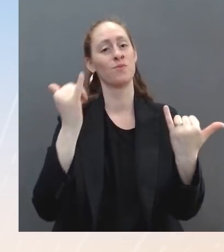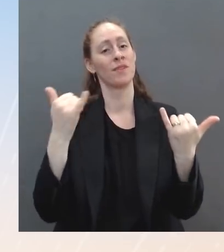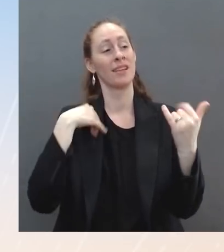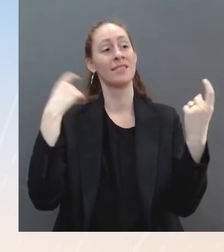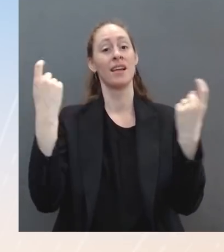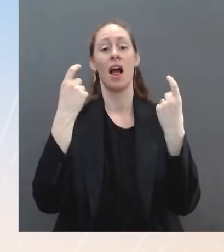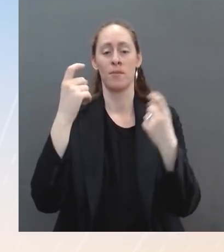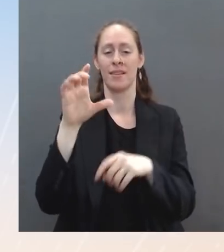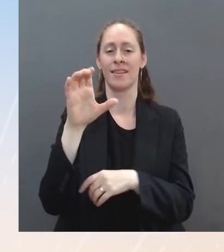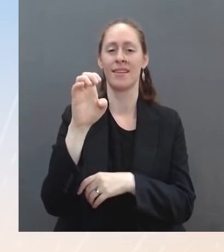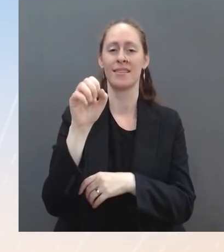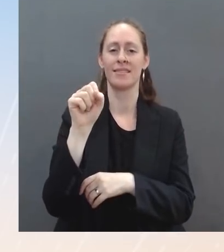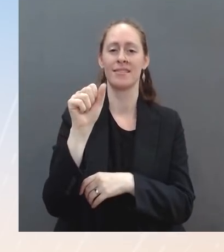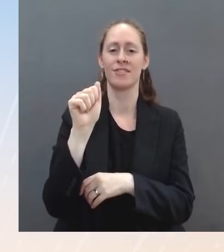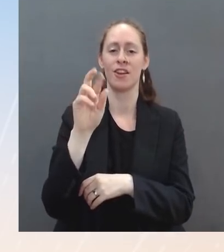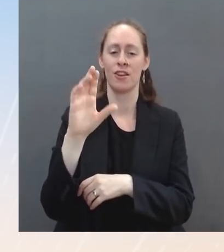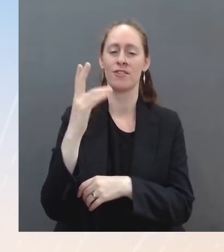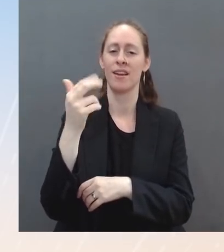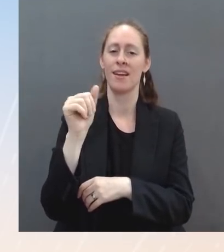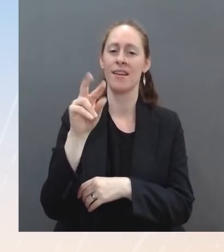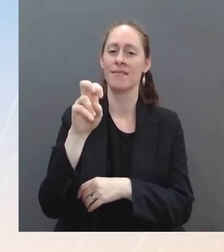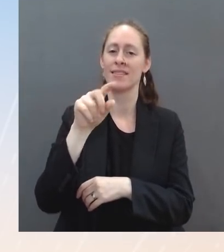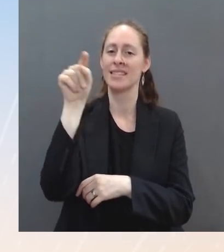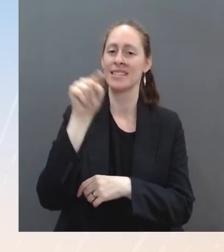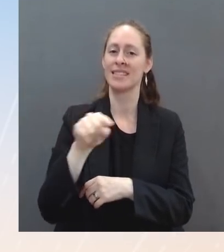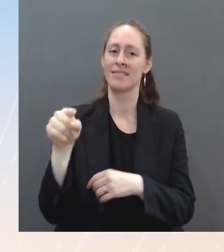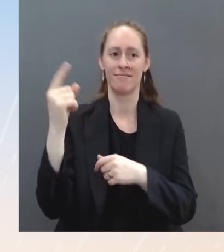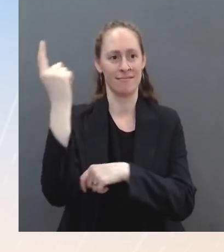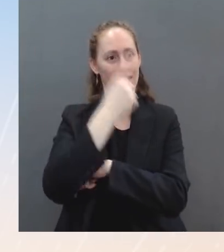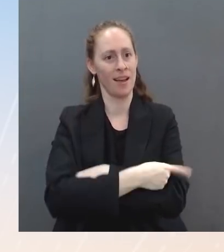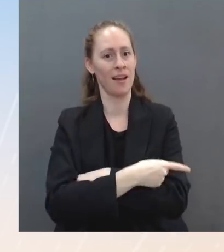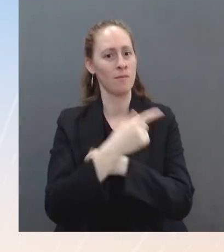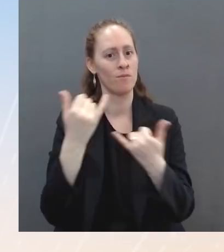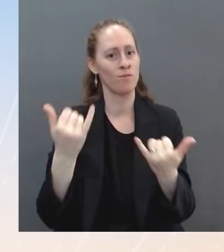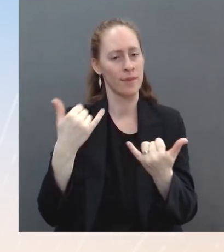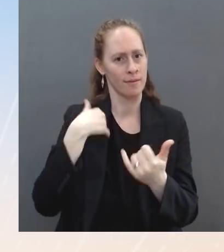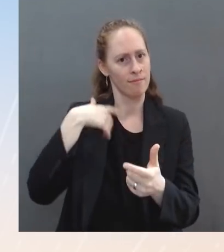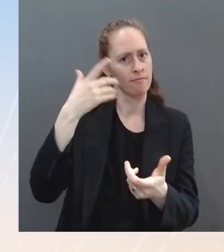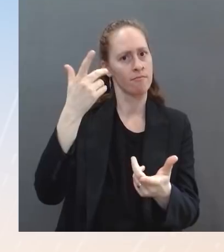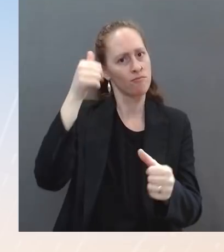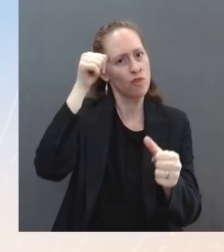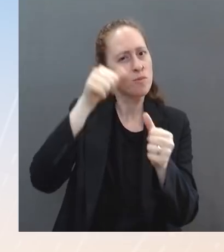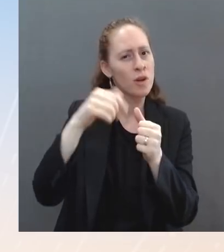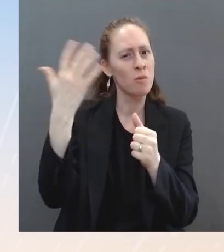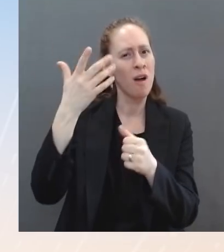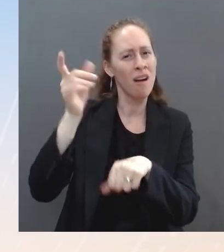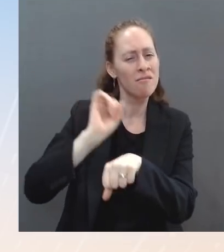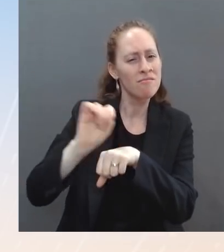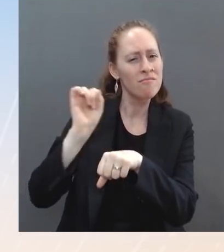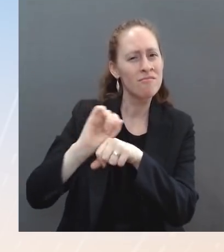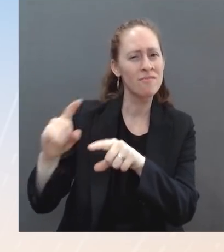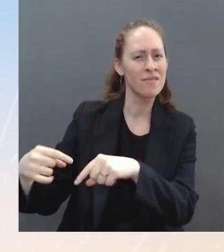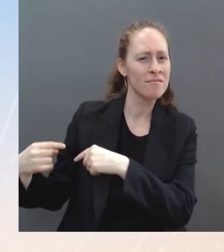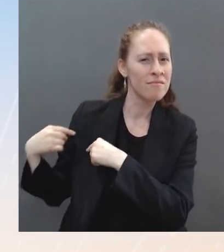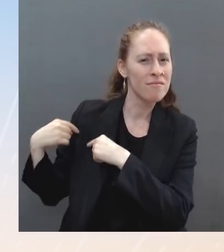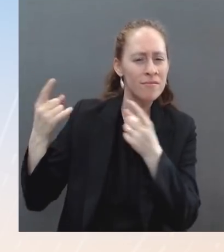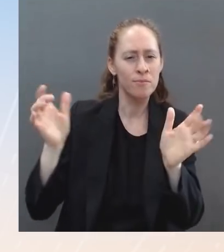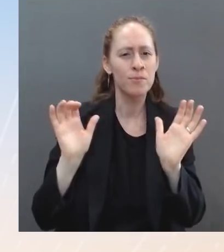and equal dignity for all workers. The Biden-Harris administration remains committed to building an economy from the bottom up and the middle out that works for all.